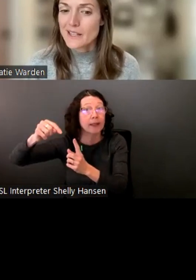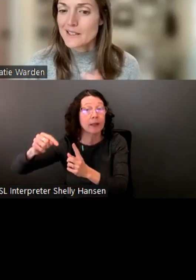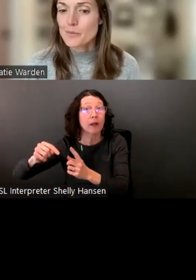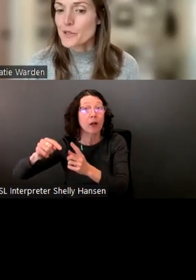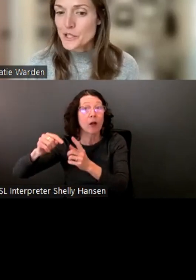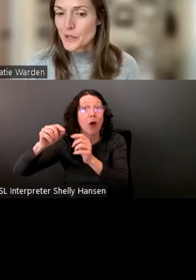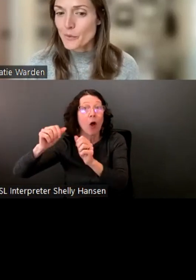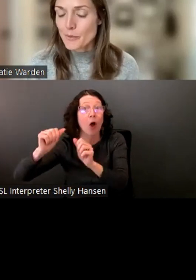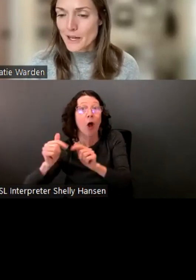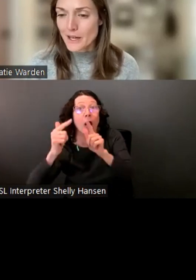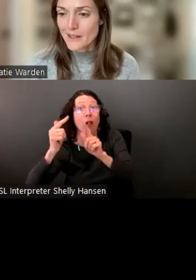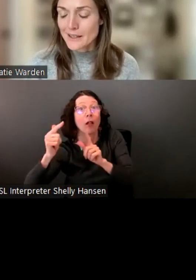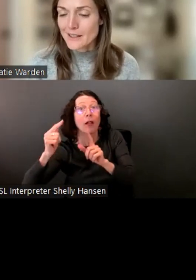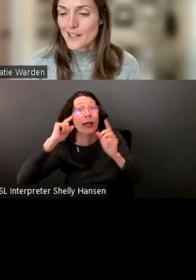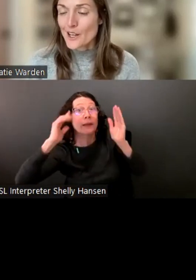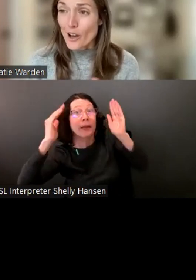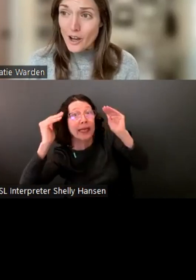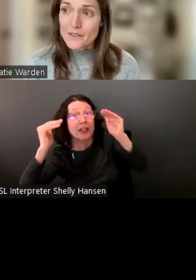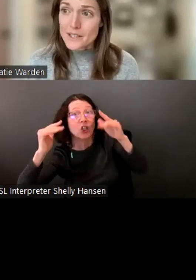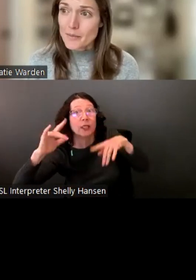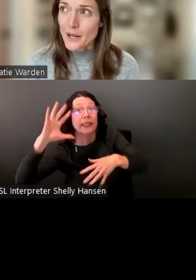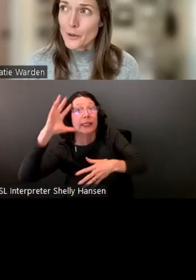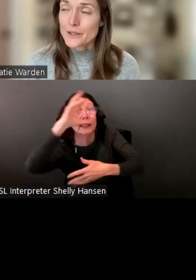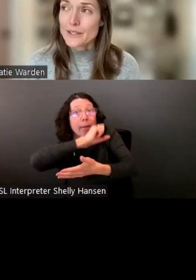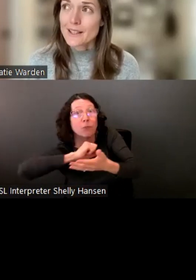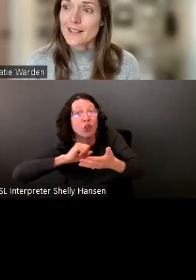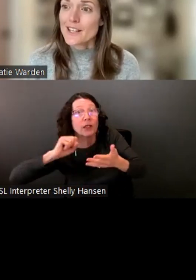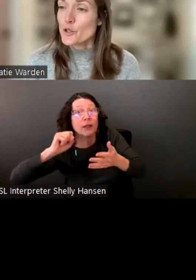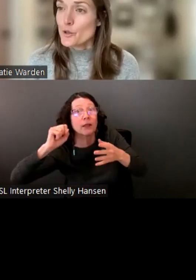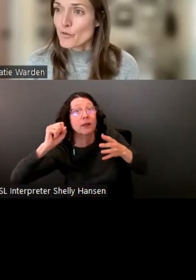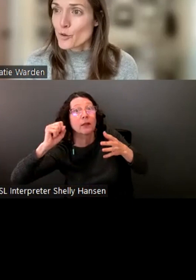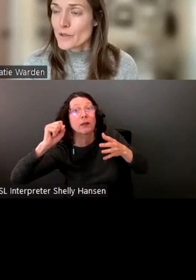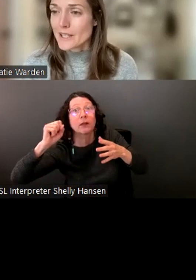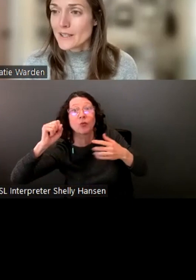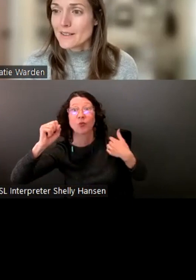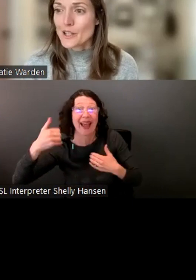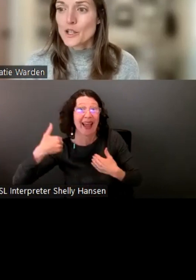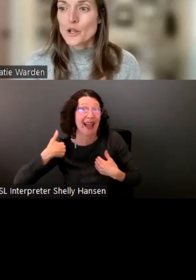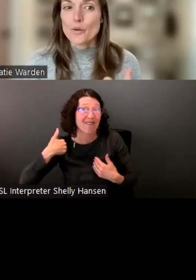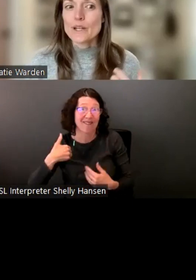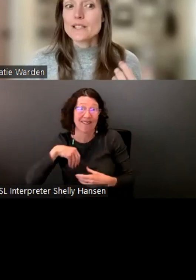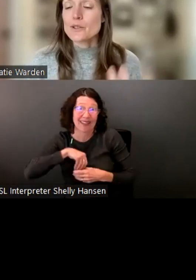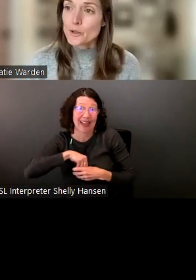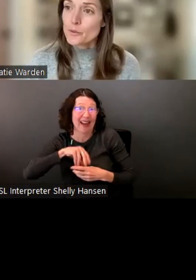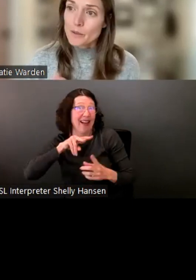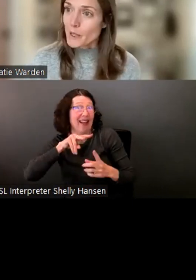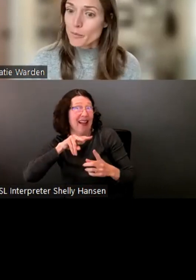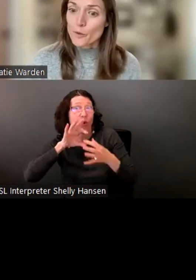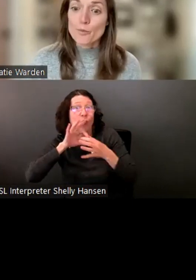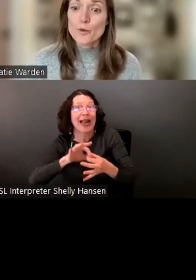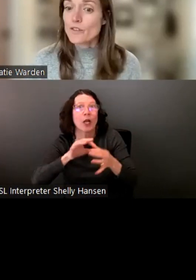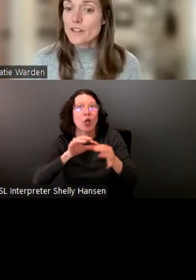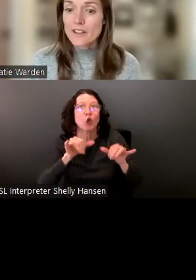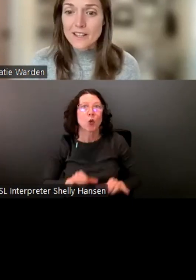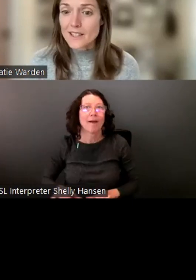and assumptions that we make often about uniformity. We assume that people move and think